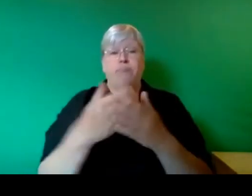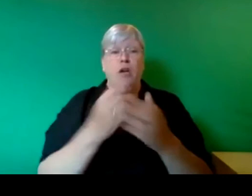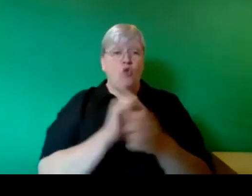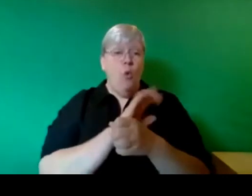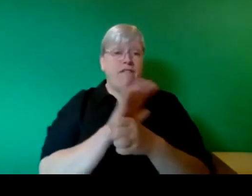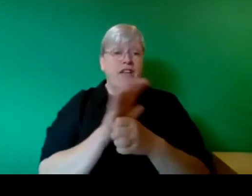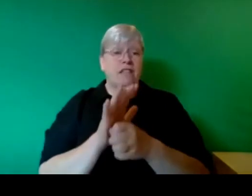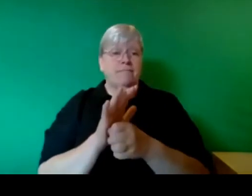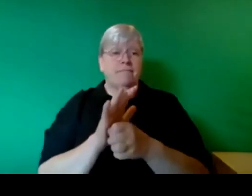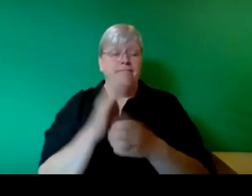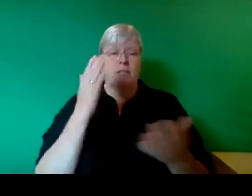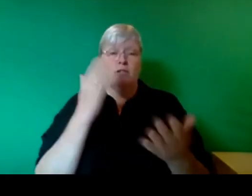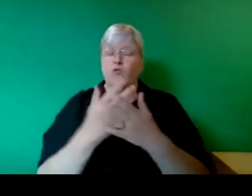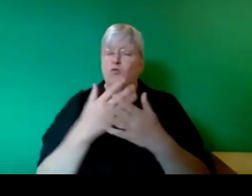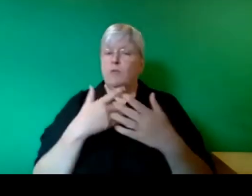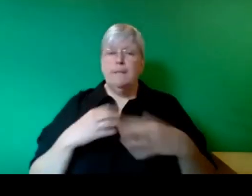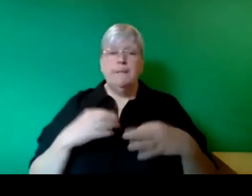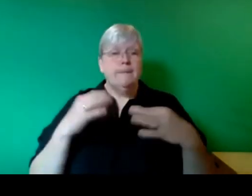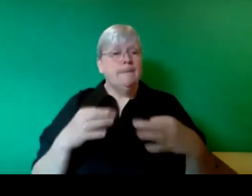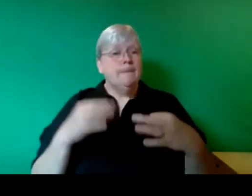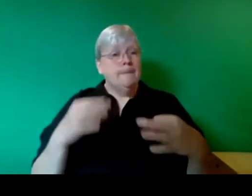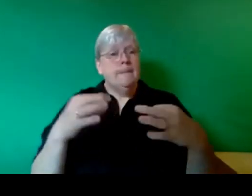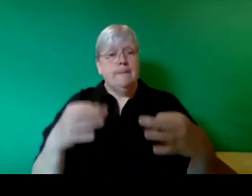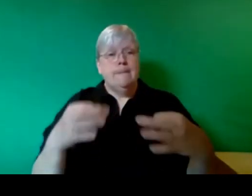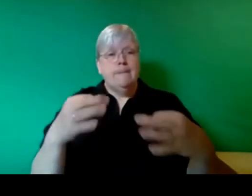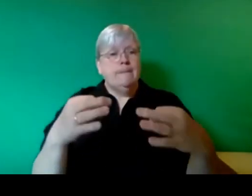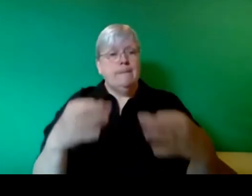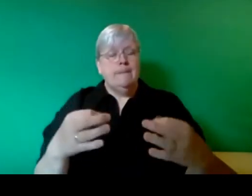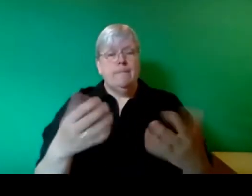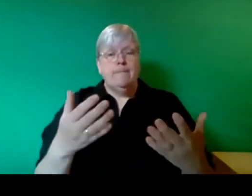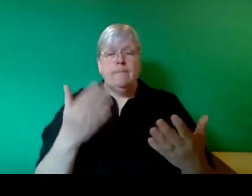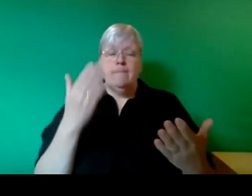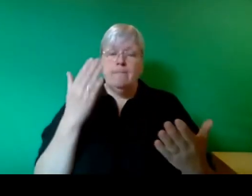a mirror to the state that we're in and I think it's taught us some key lessons.